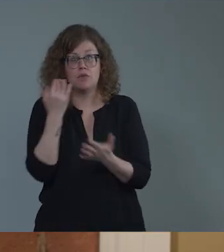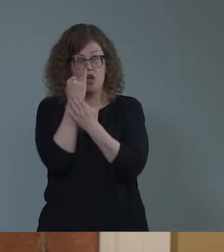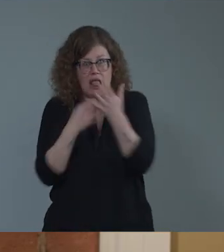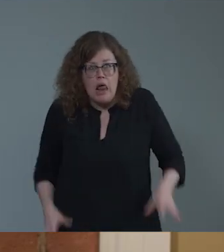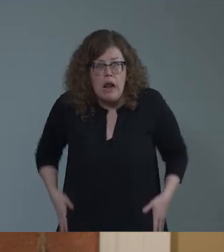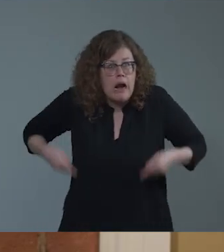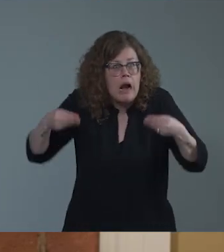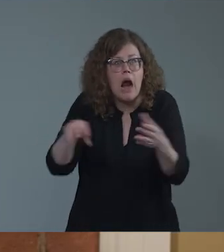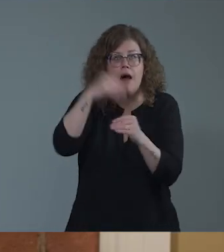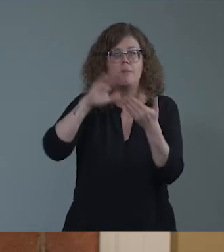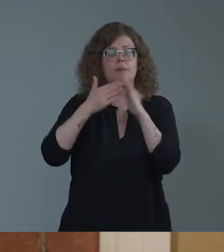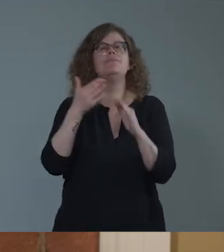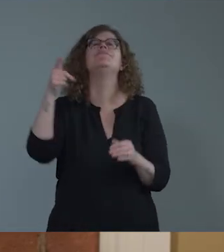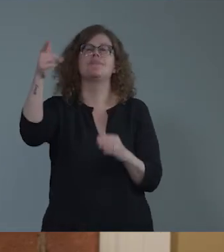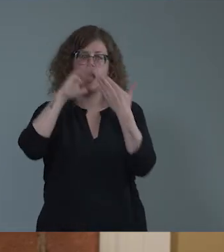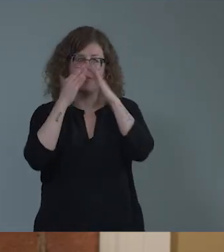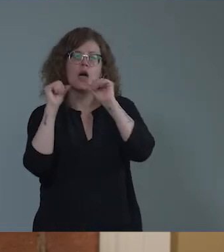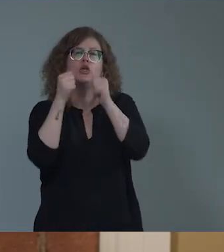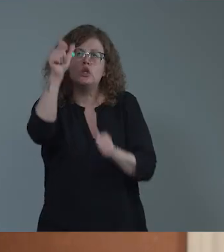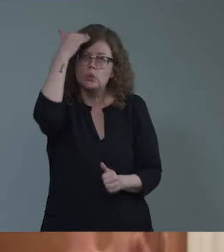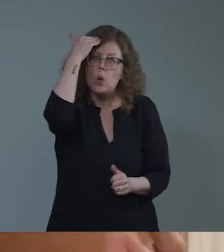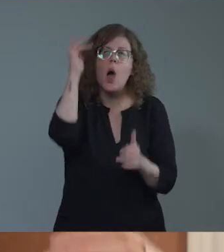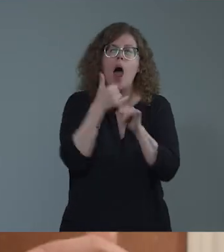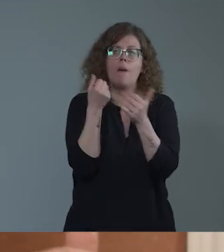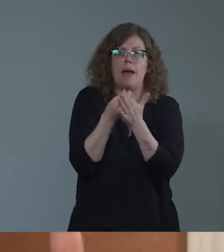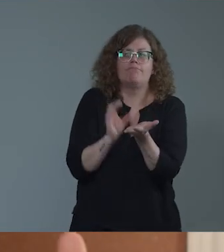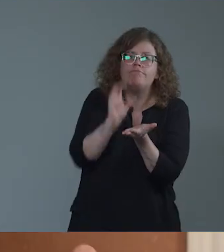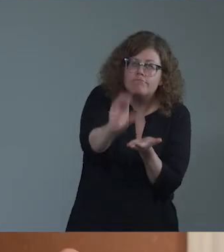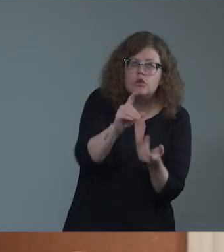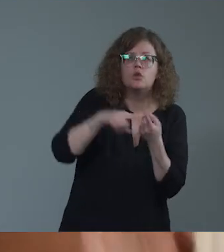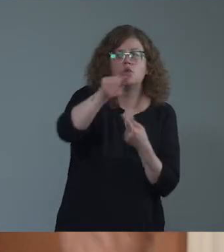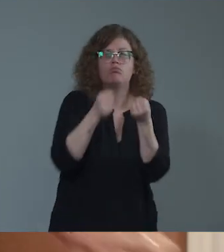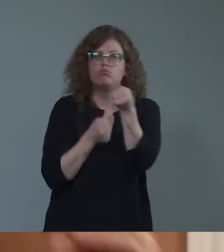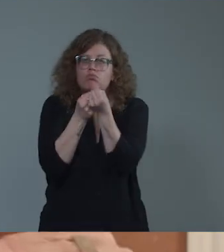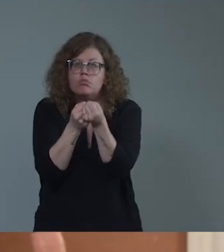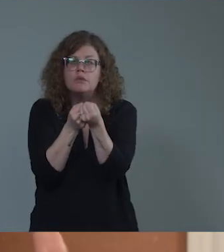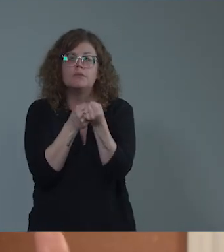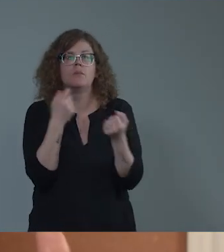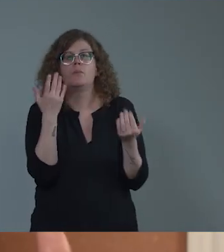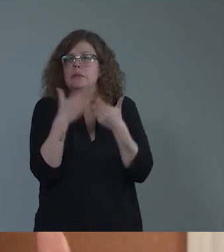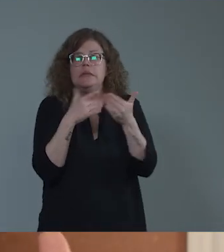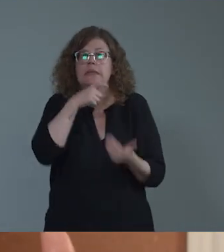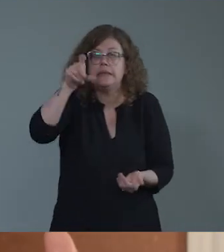so that you've got a really clear out clause for both of you as well. So you want to be really clear upfront what milestones the artist needs to meet